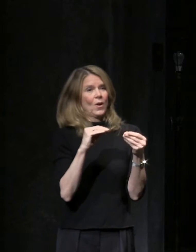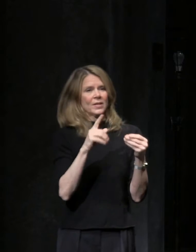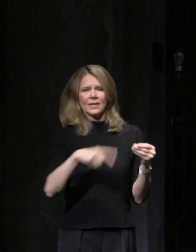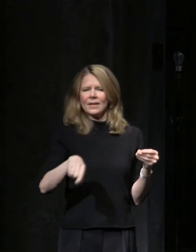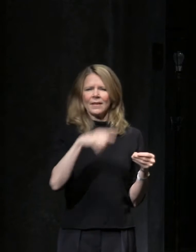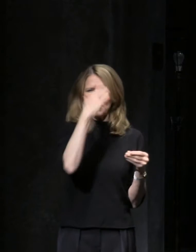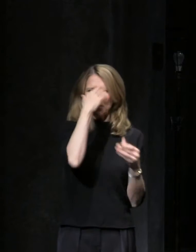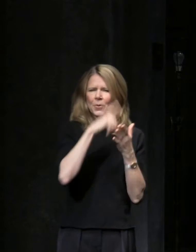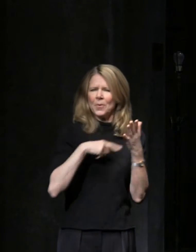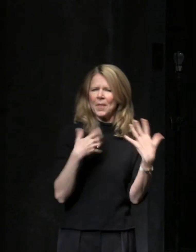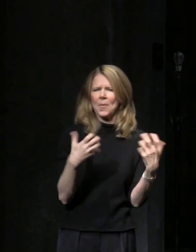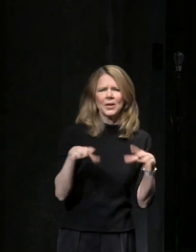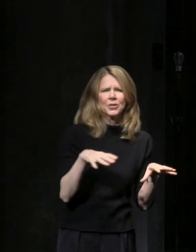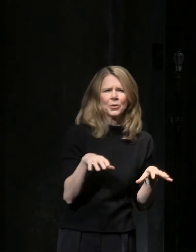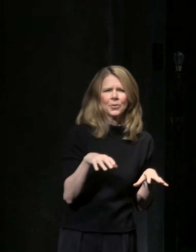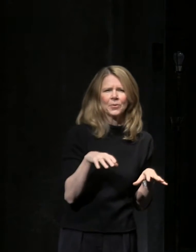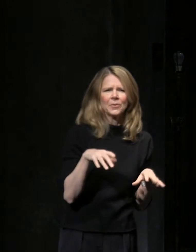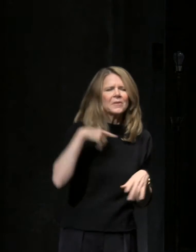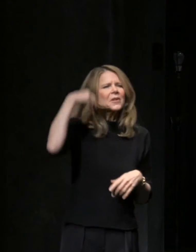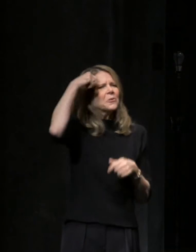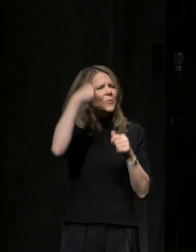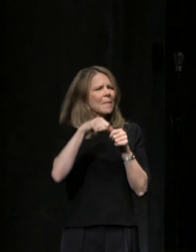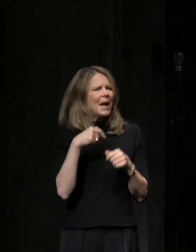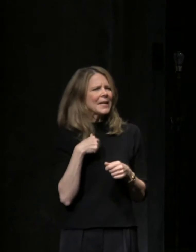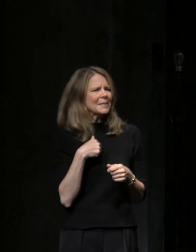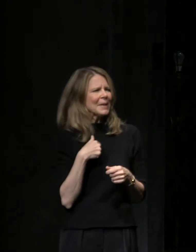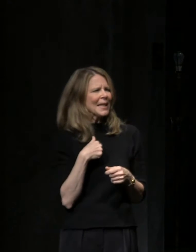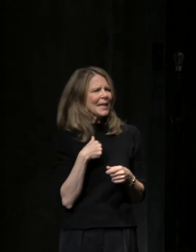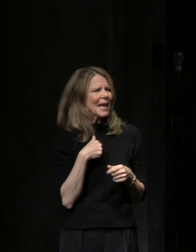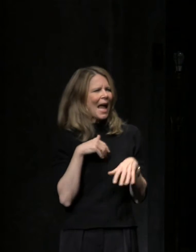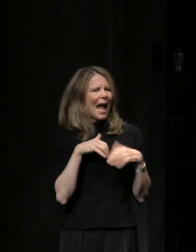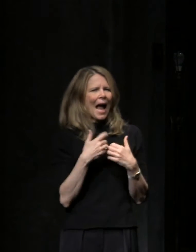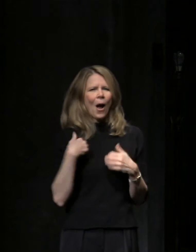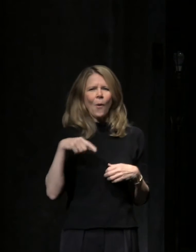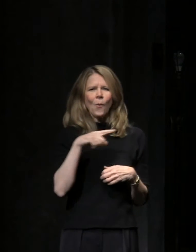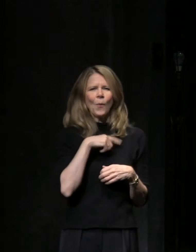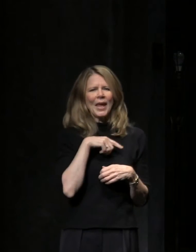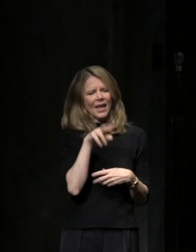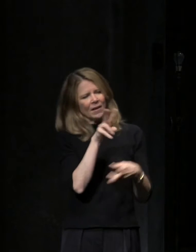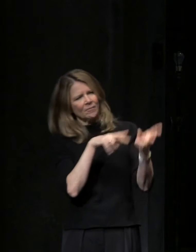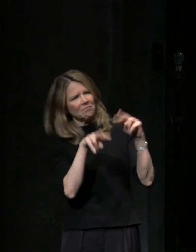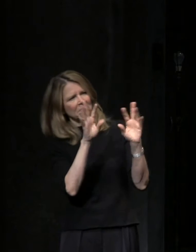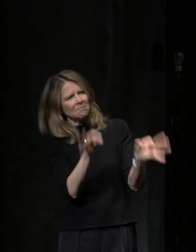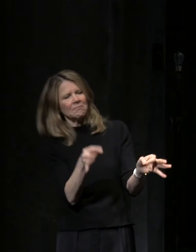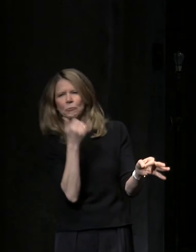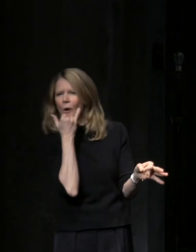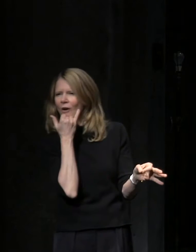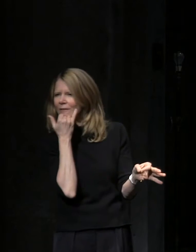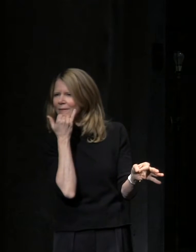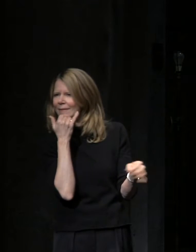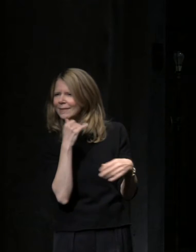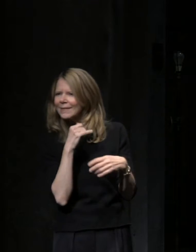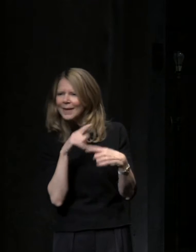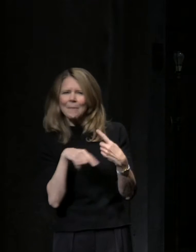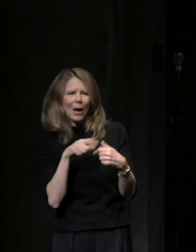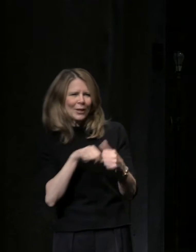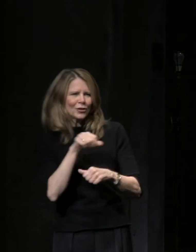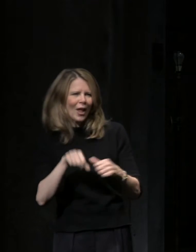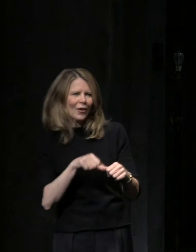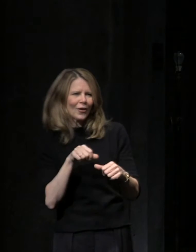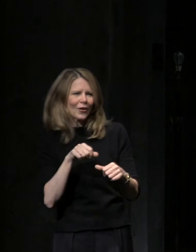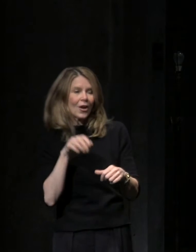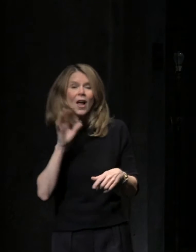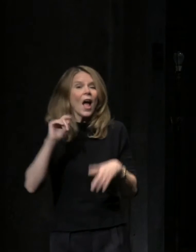reminds me at least of how often we get each other wrong. Photographer was a good guy.